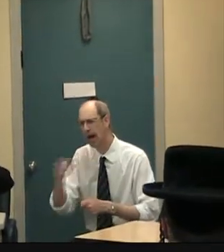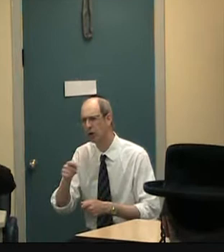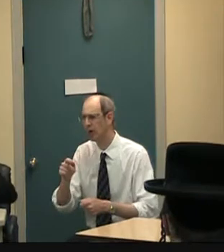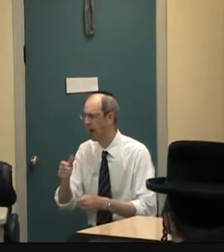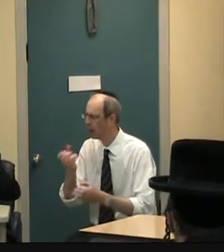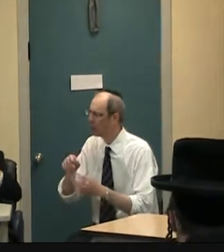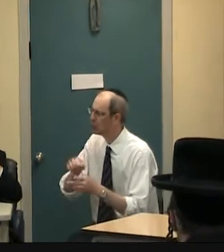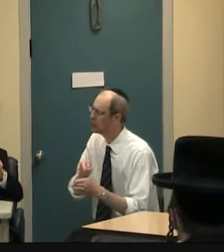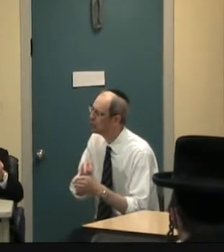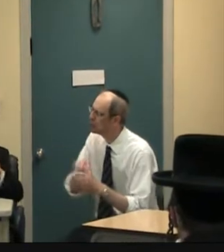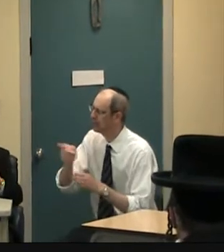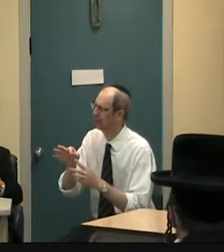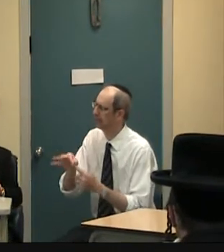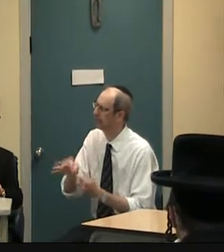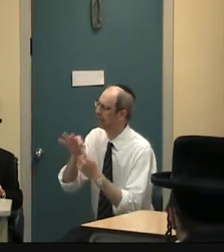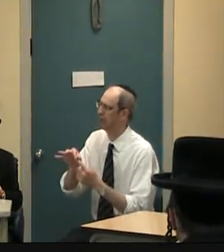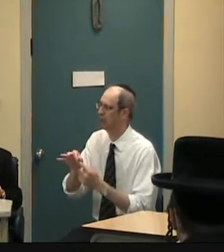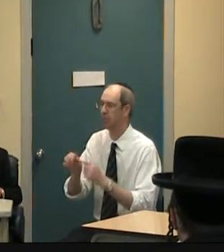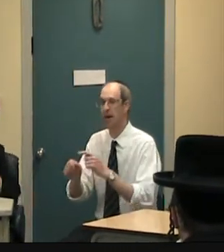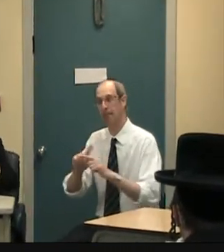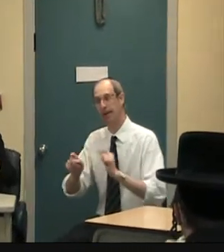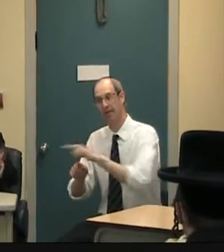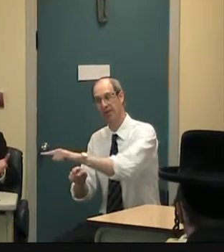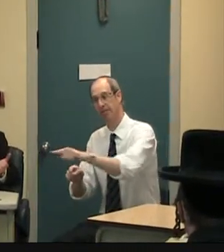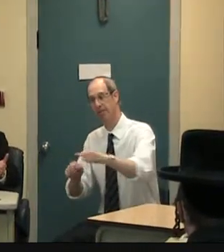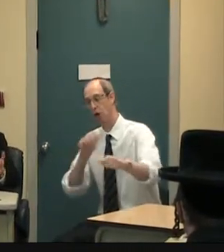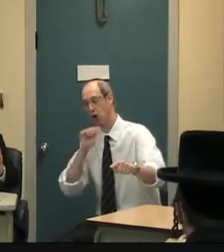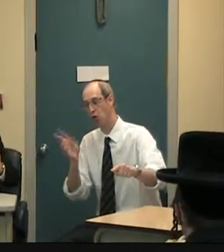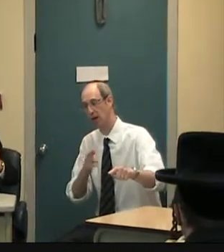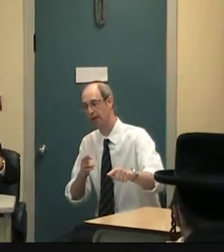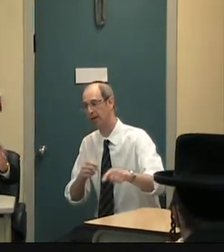even though they themselves were you ready they were ready to sleep in shit